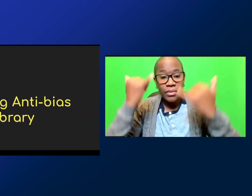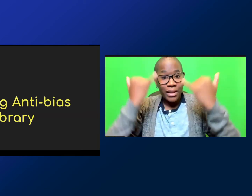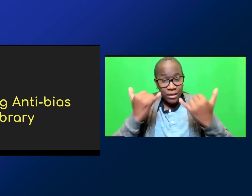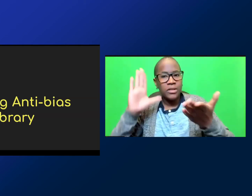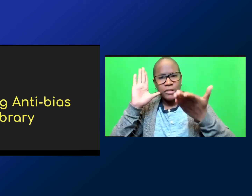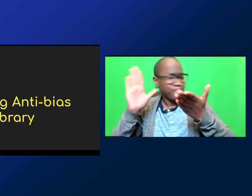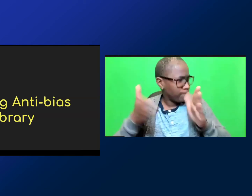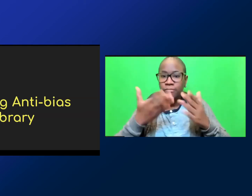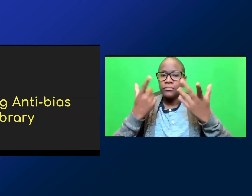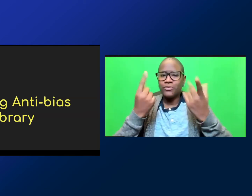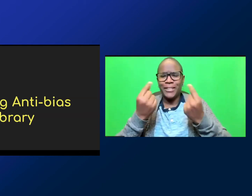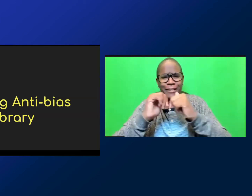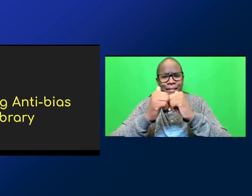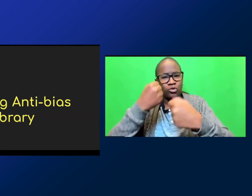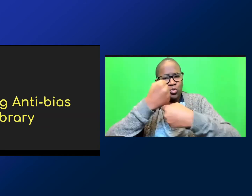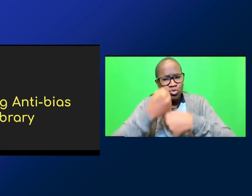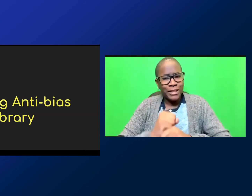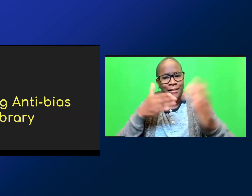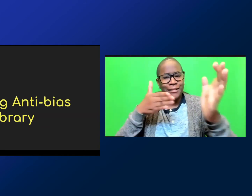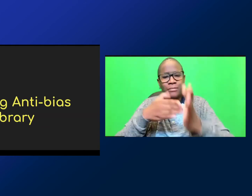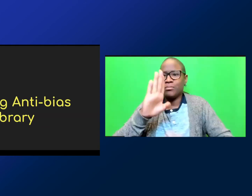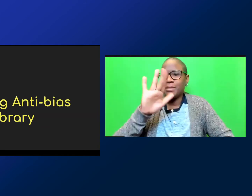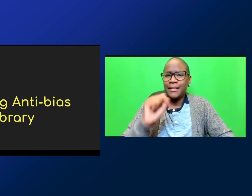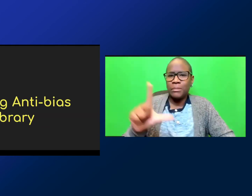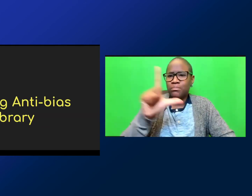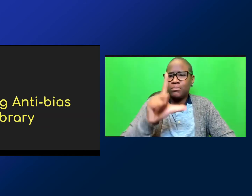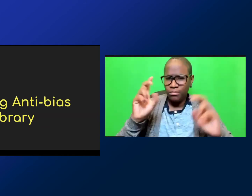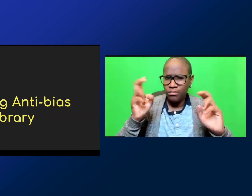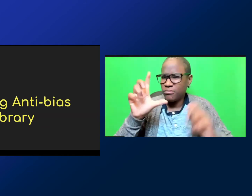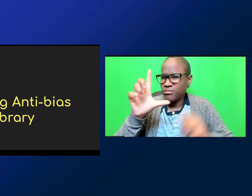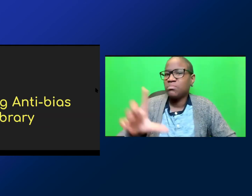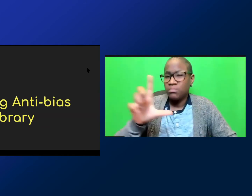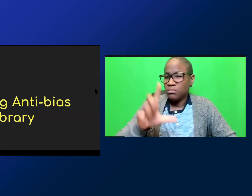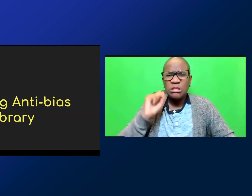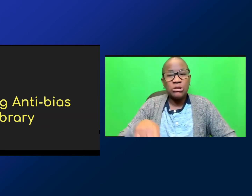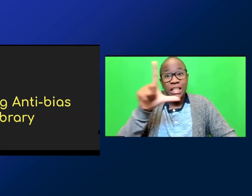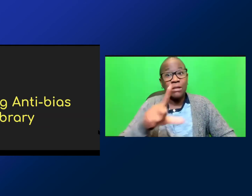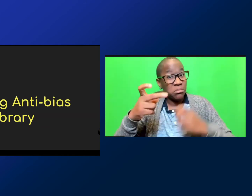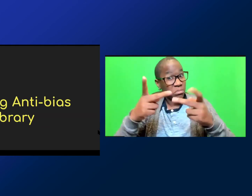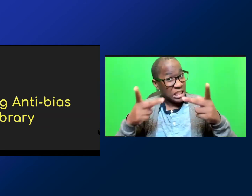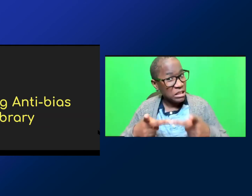you're seeing so that again empathy can be bred and so now how do we create an anti-bias library